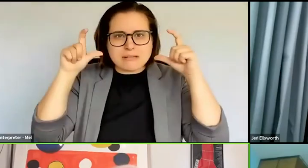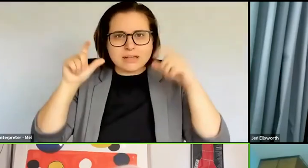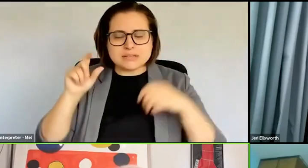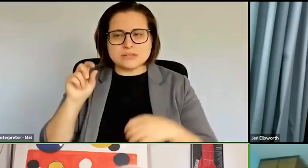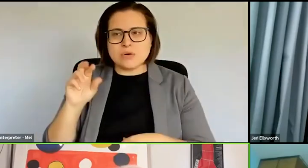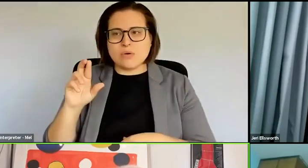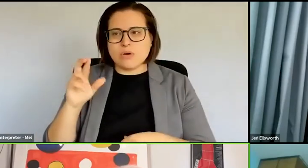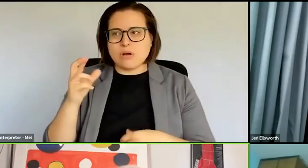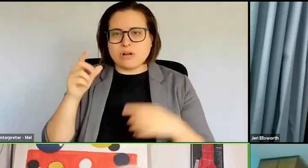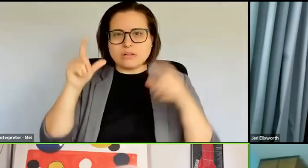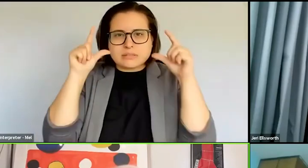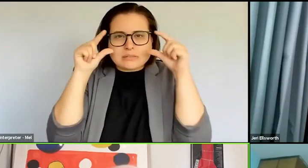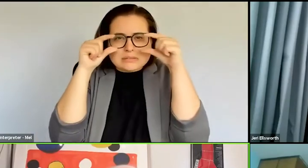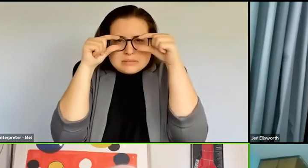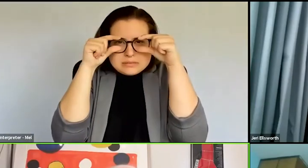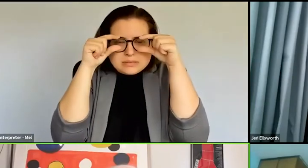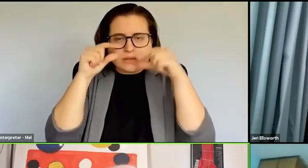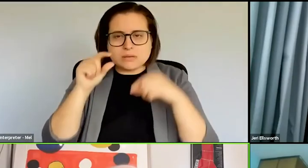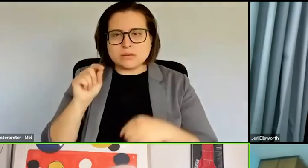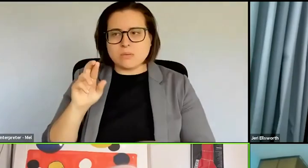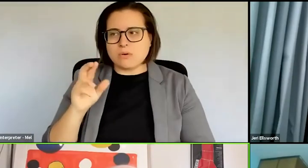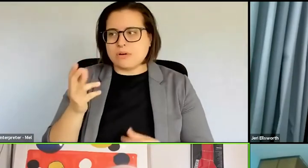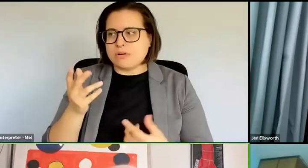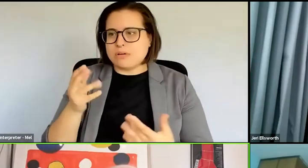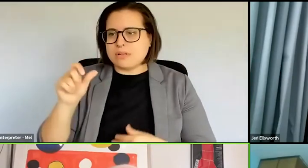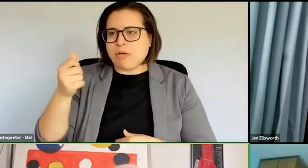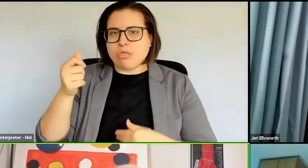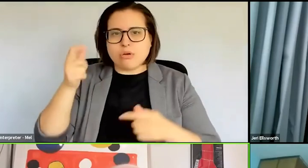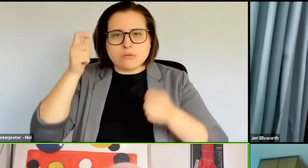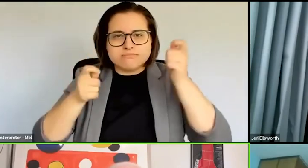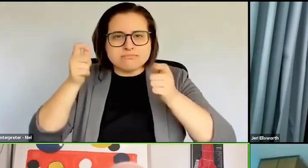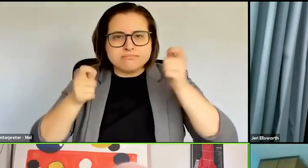field of view you make the glasses, or the other things that you do in order to accommodate an AR